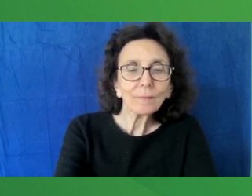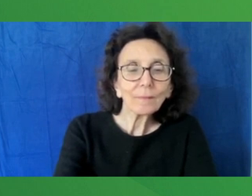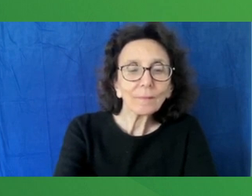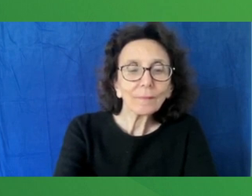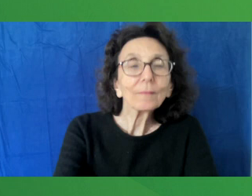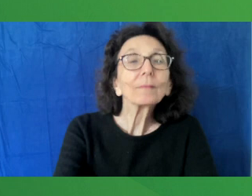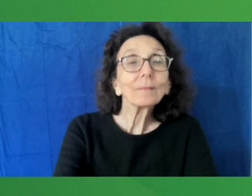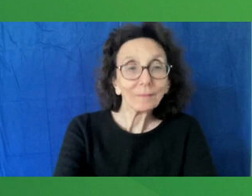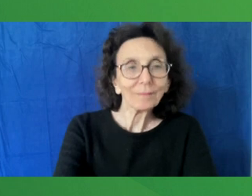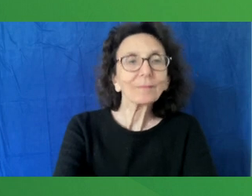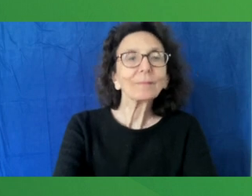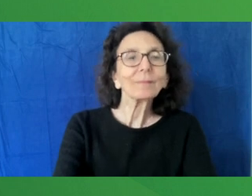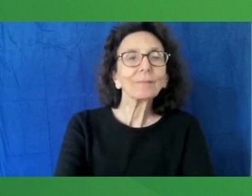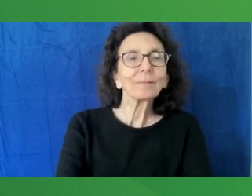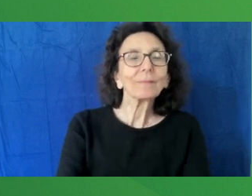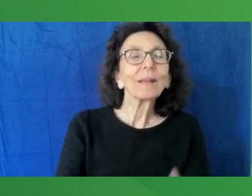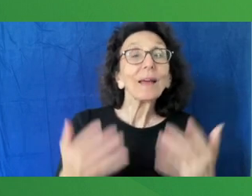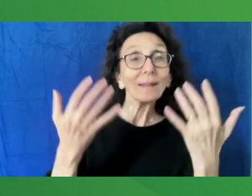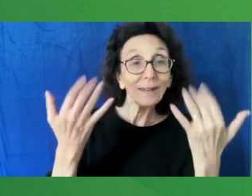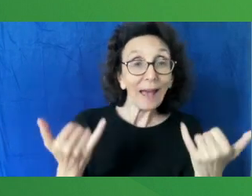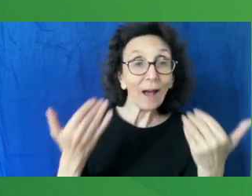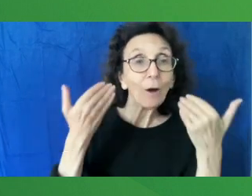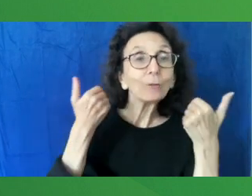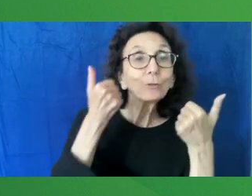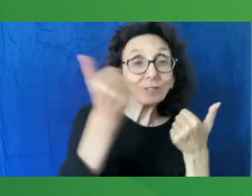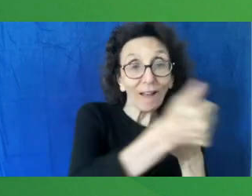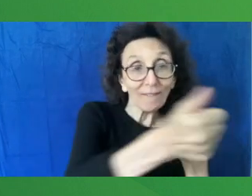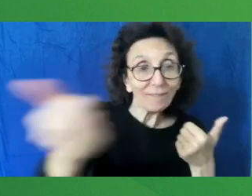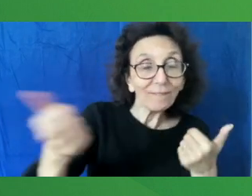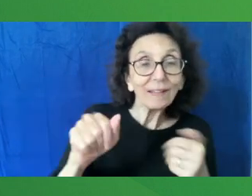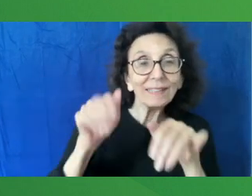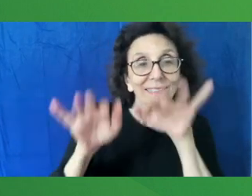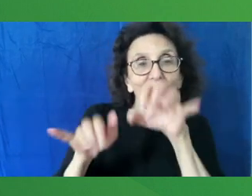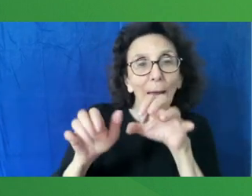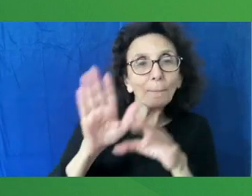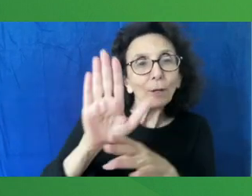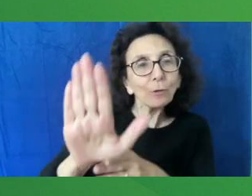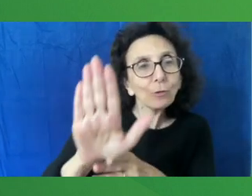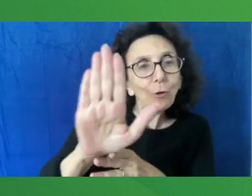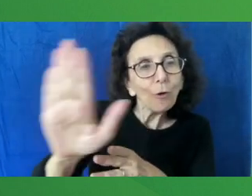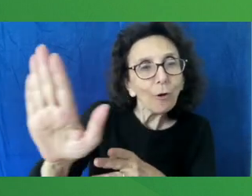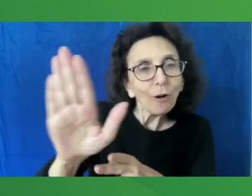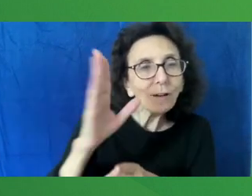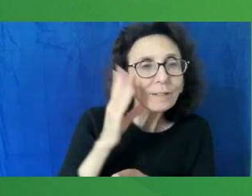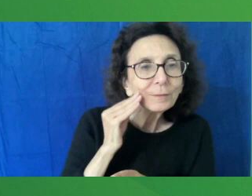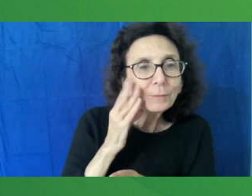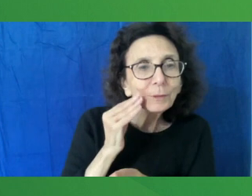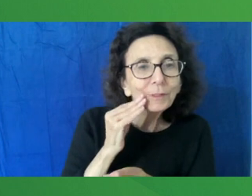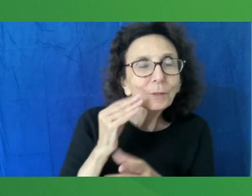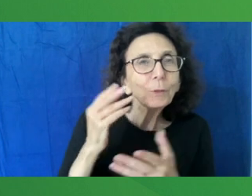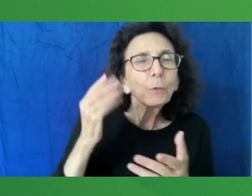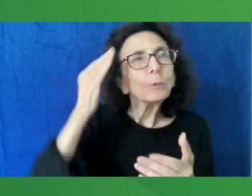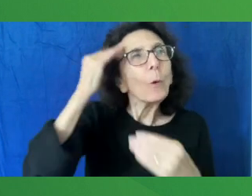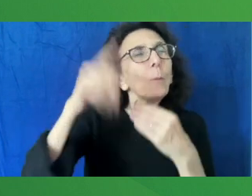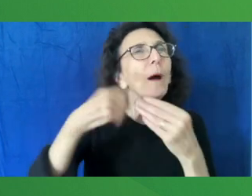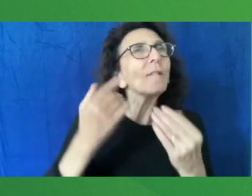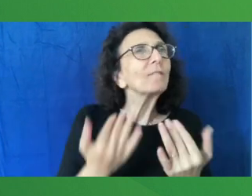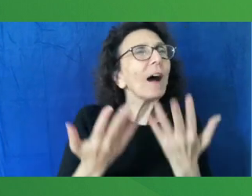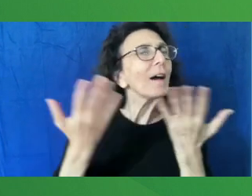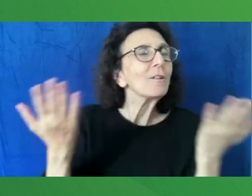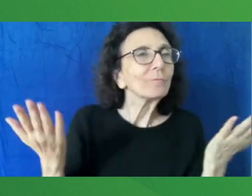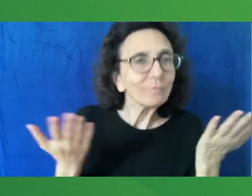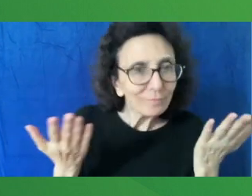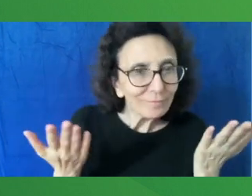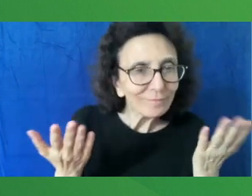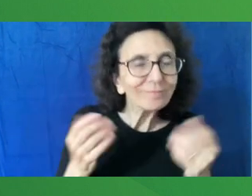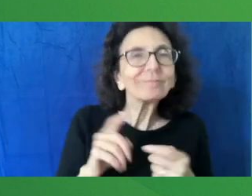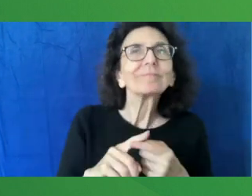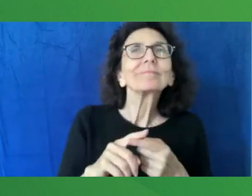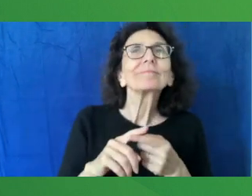So go ahead and put in the chat your experiences with fire and what you know about what fires